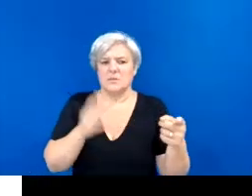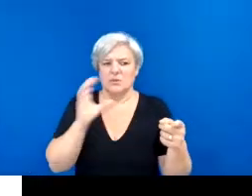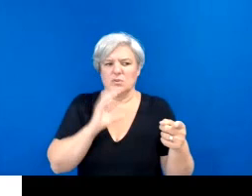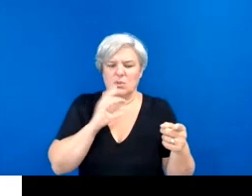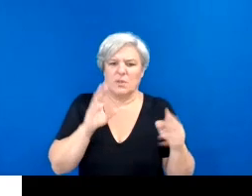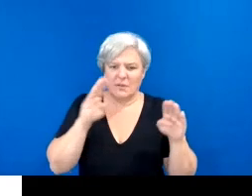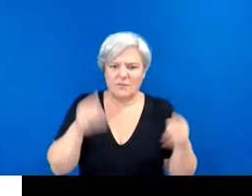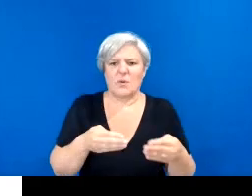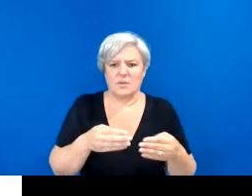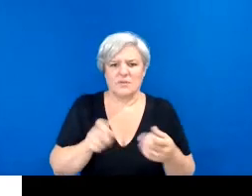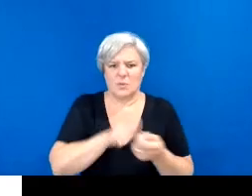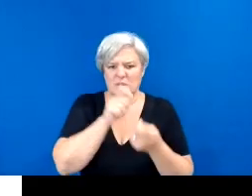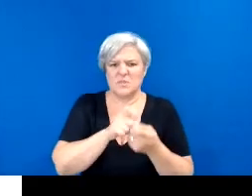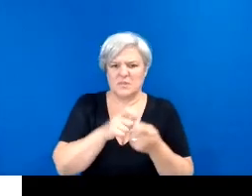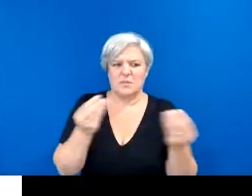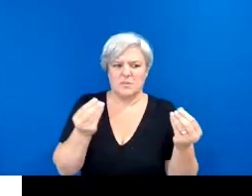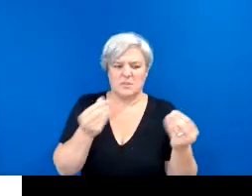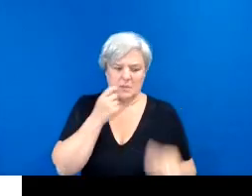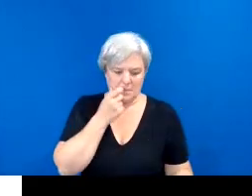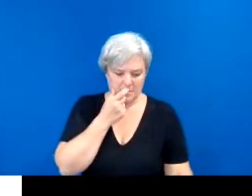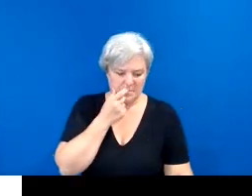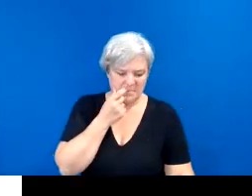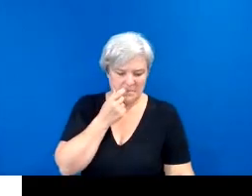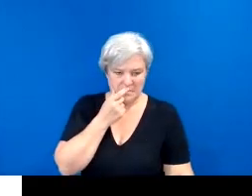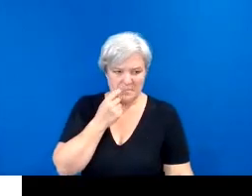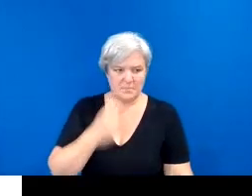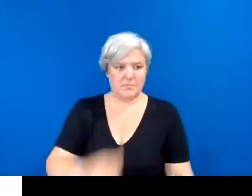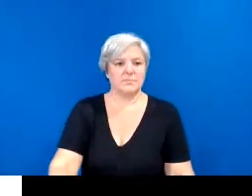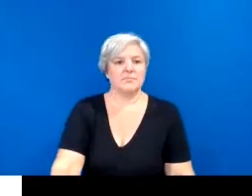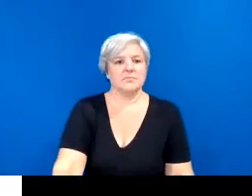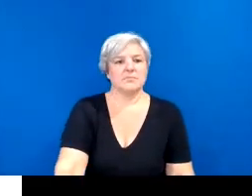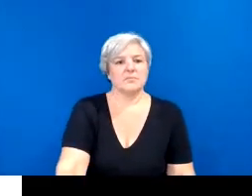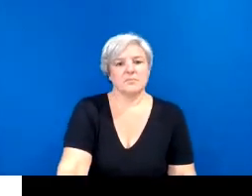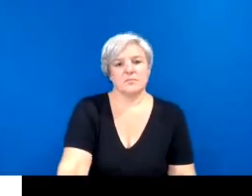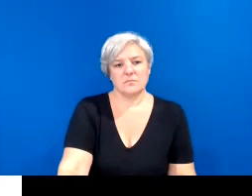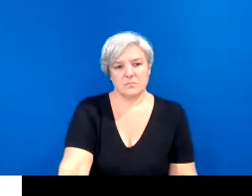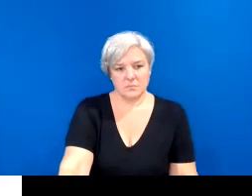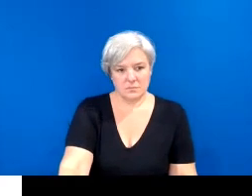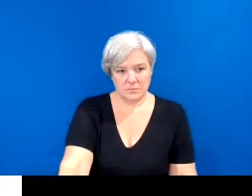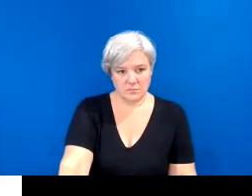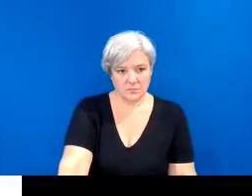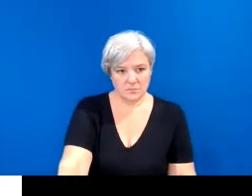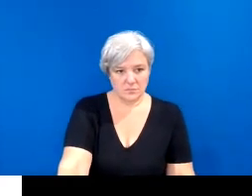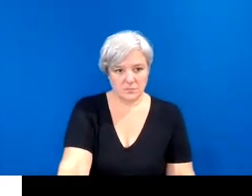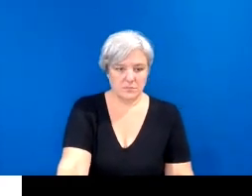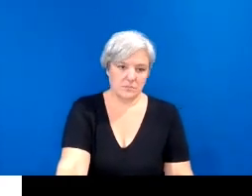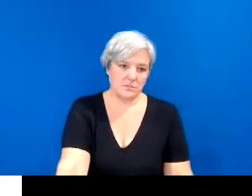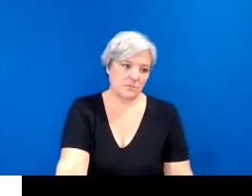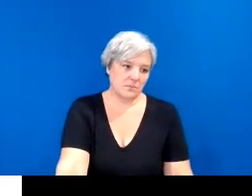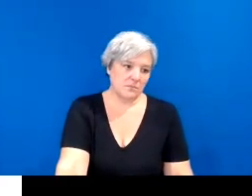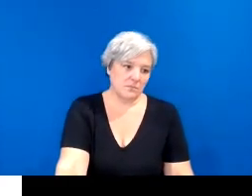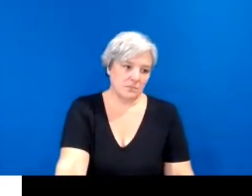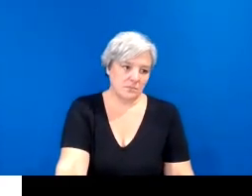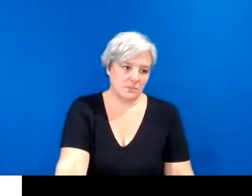for those specific materials.